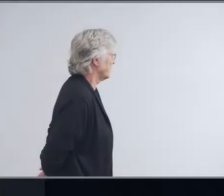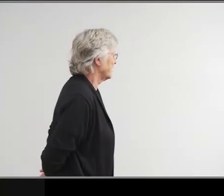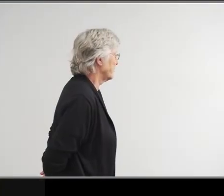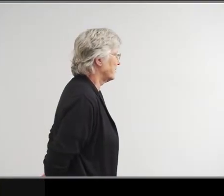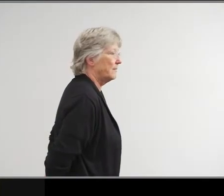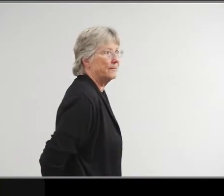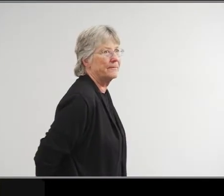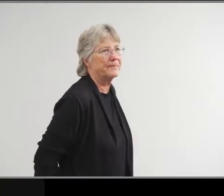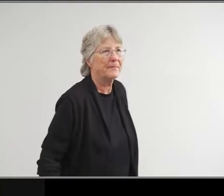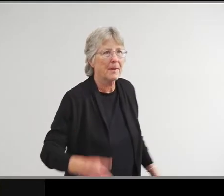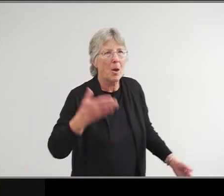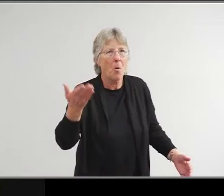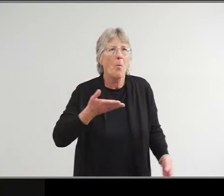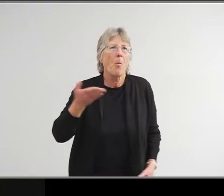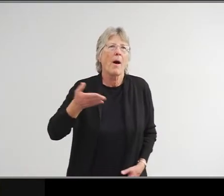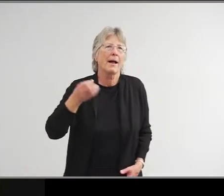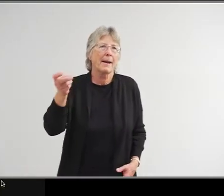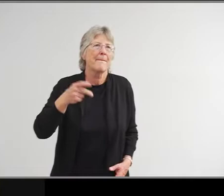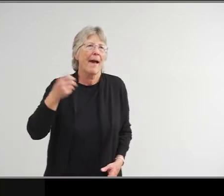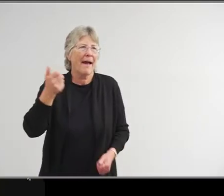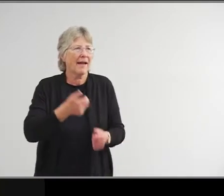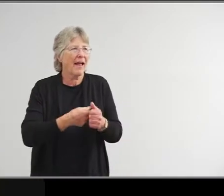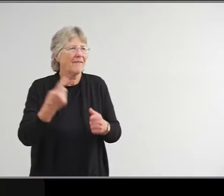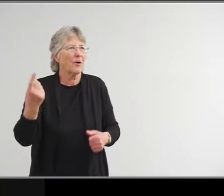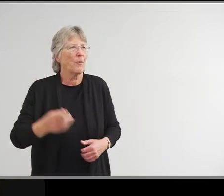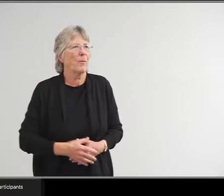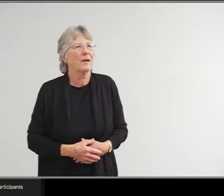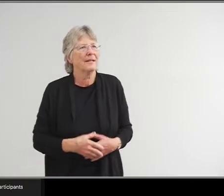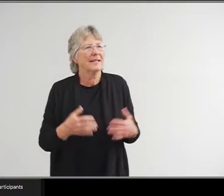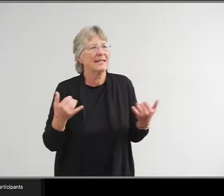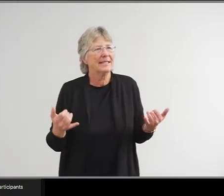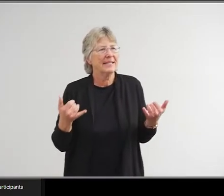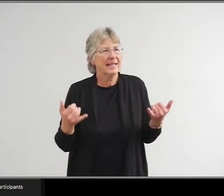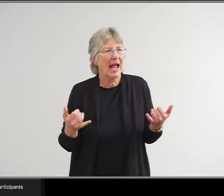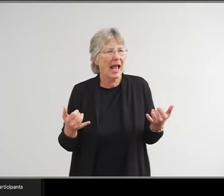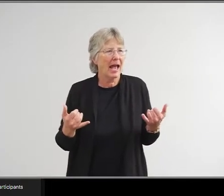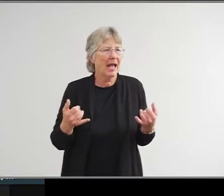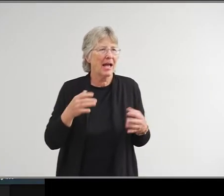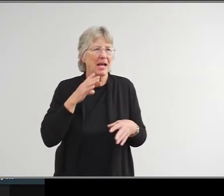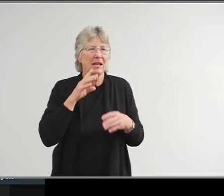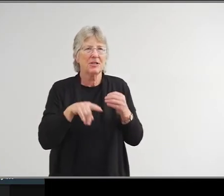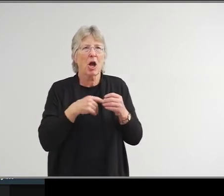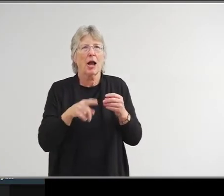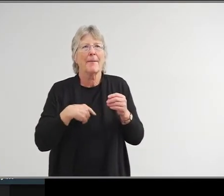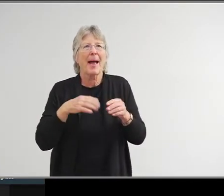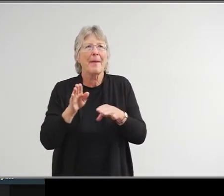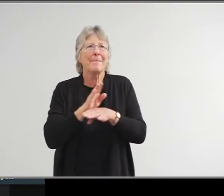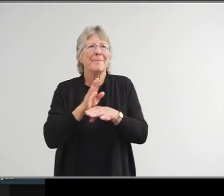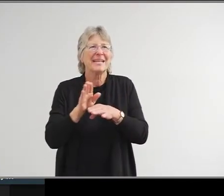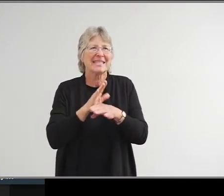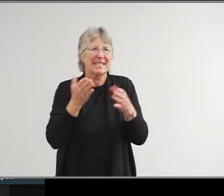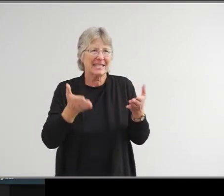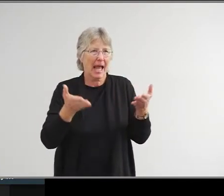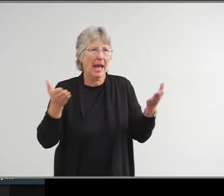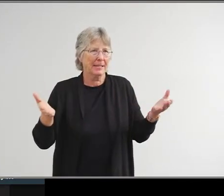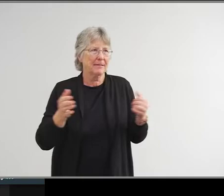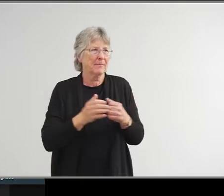Welcome back everybody. We will now go to two business items and start with personnel.